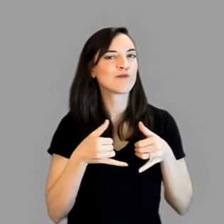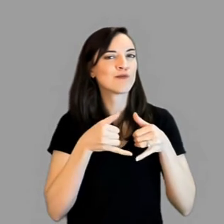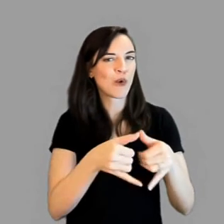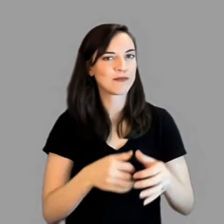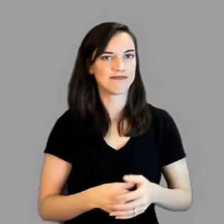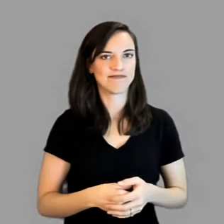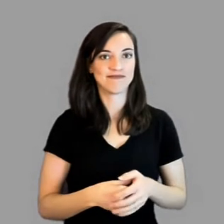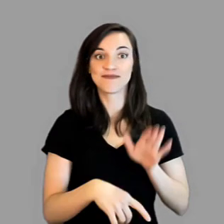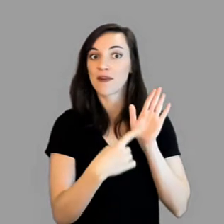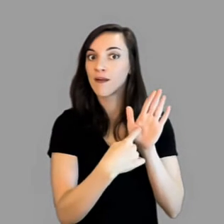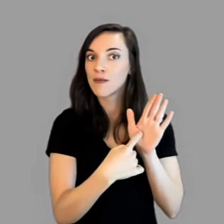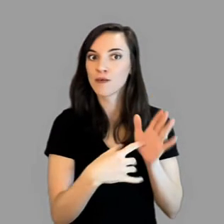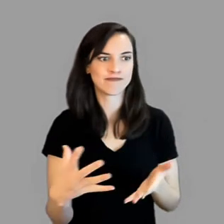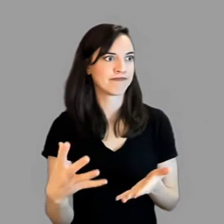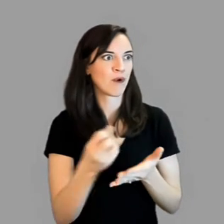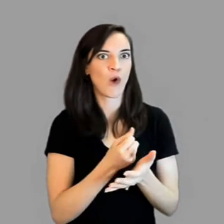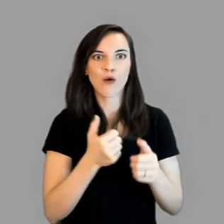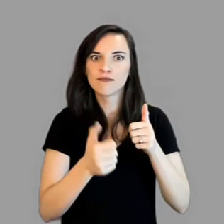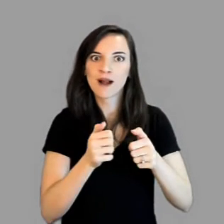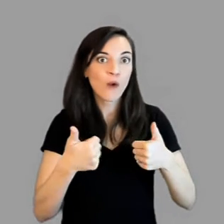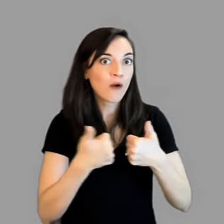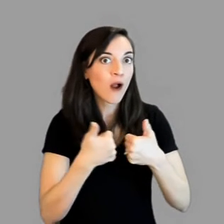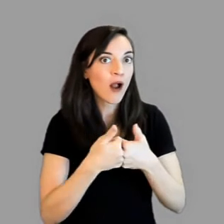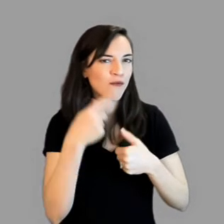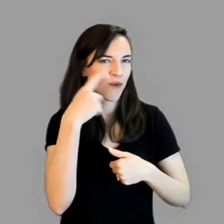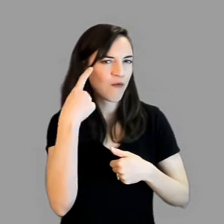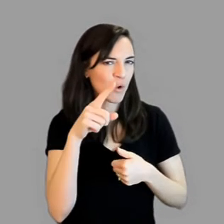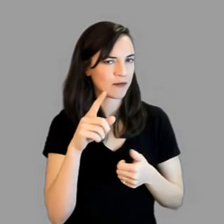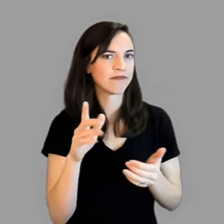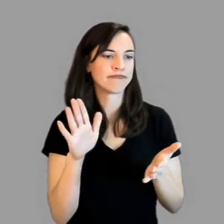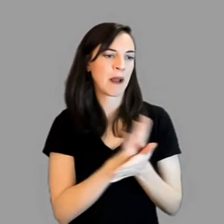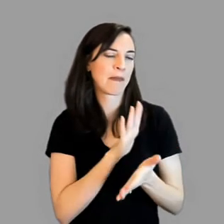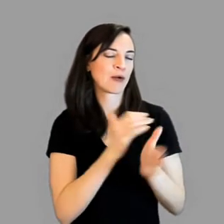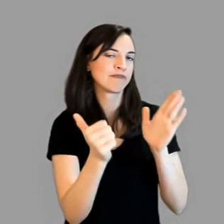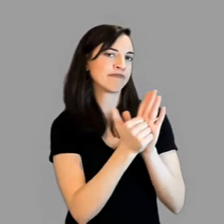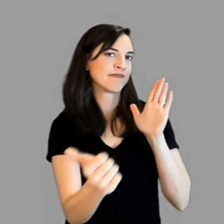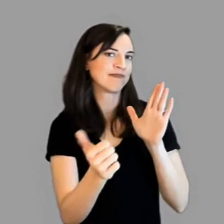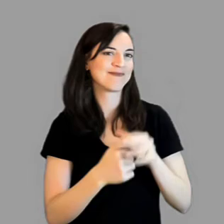earn an external reward (like being able to play video games for getting a good grade